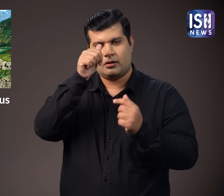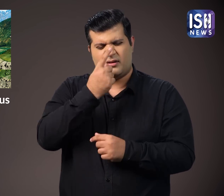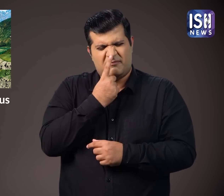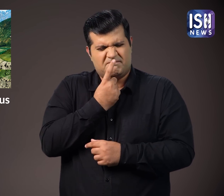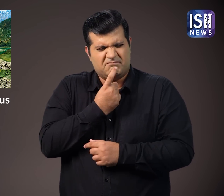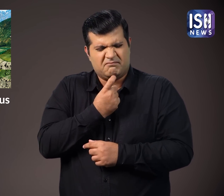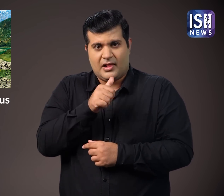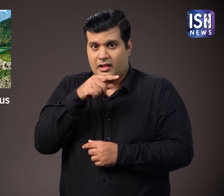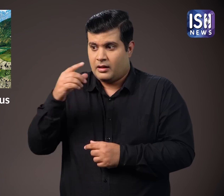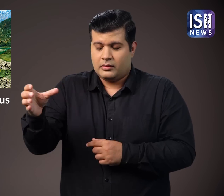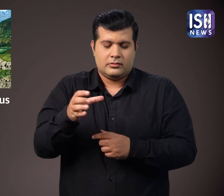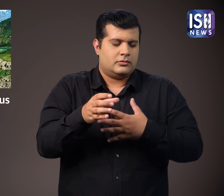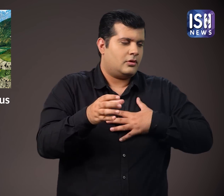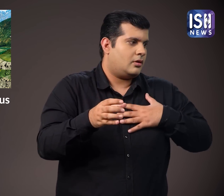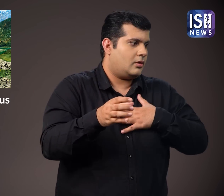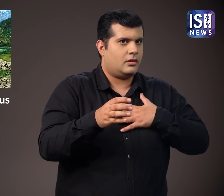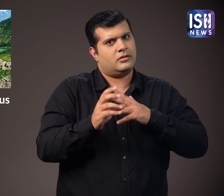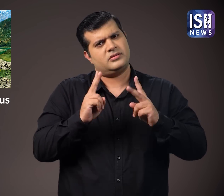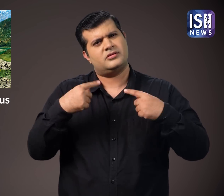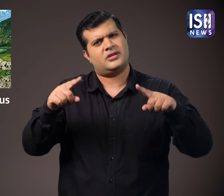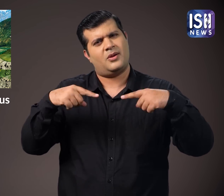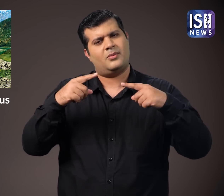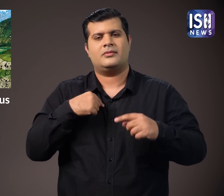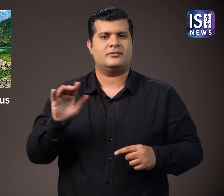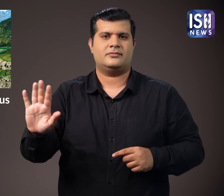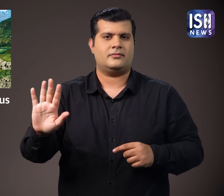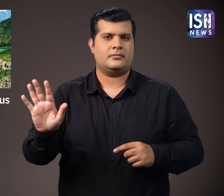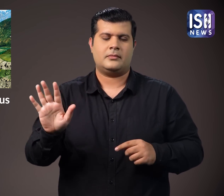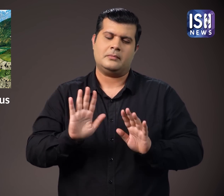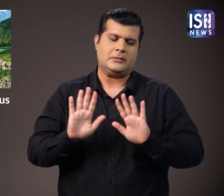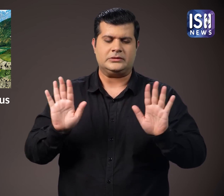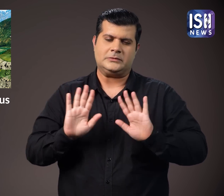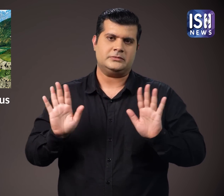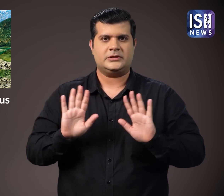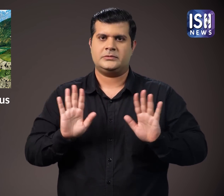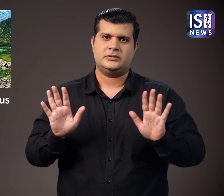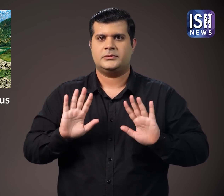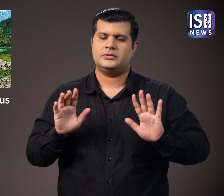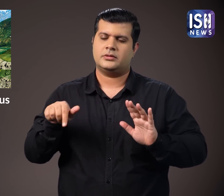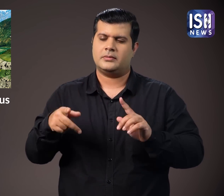Indians endured and suffered with every glass of blood that Pakistan offered but no more! Enough is enough.